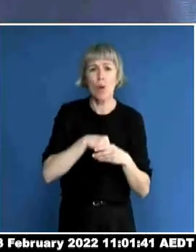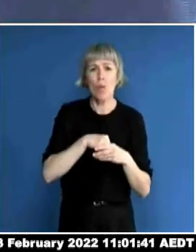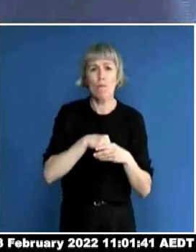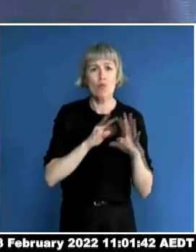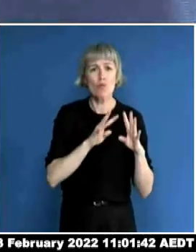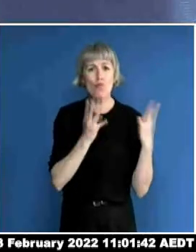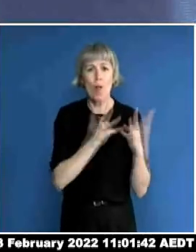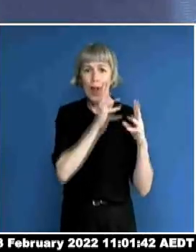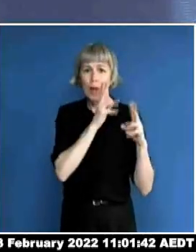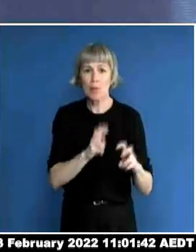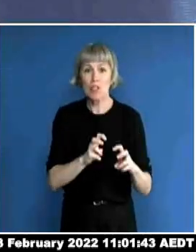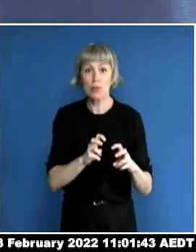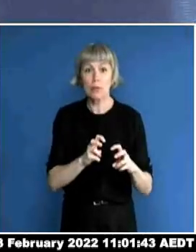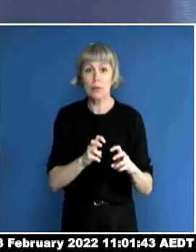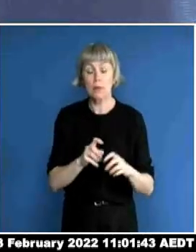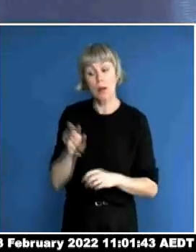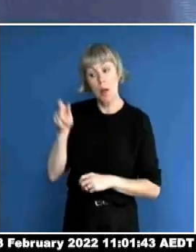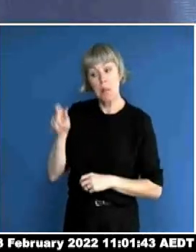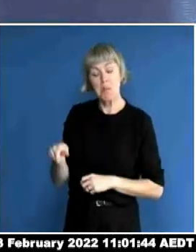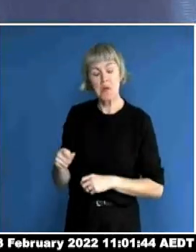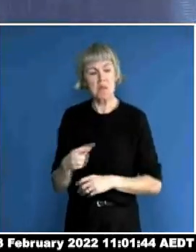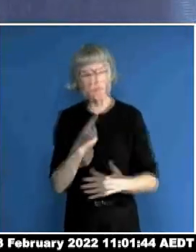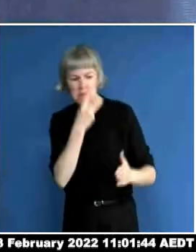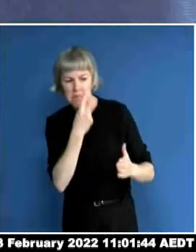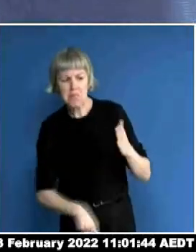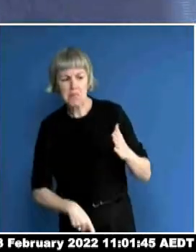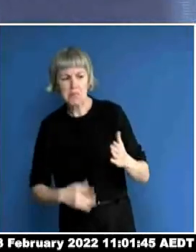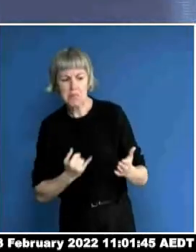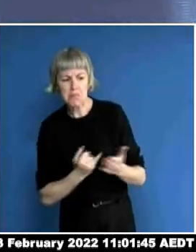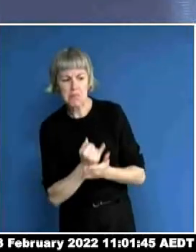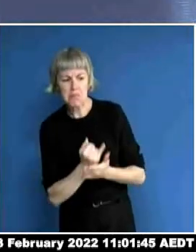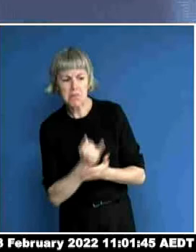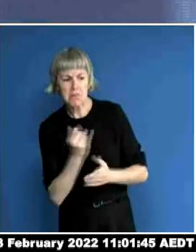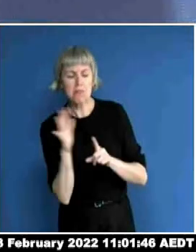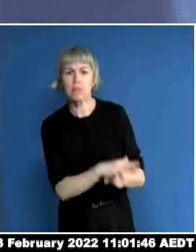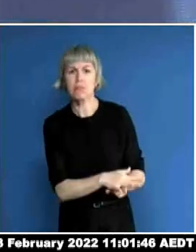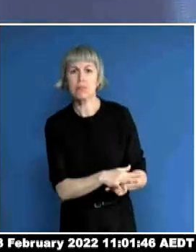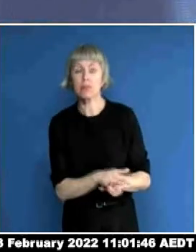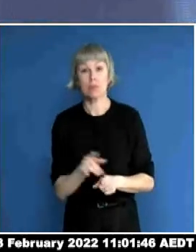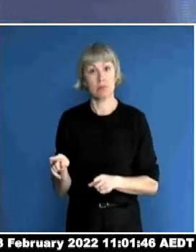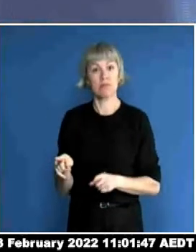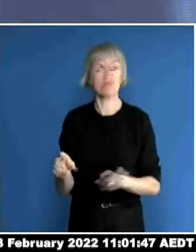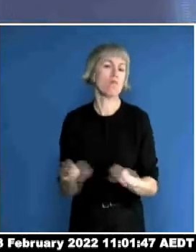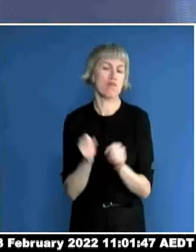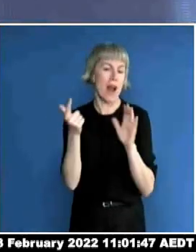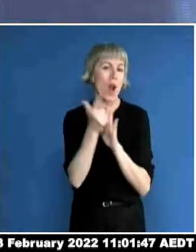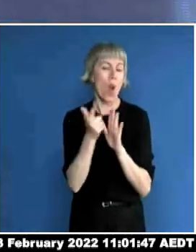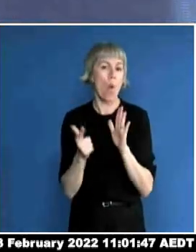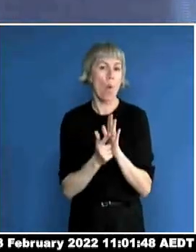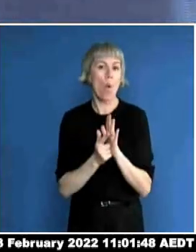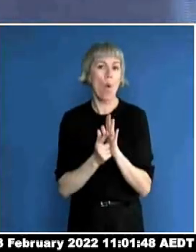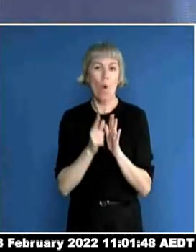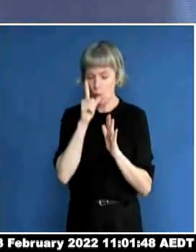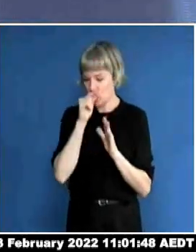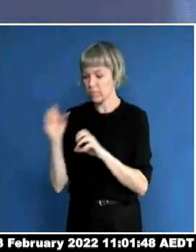The maximum penalty for committing such an offence is imprisonment." Thank you, Commissioners. Thank you, Ms Eastman.